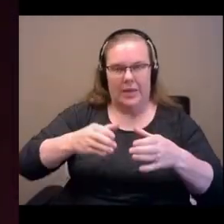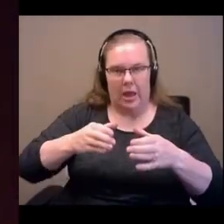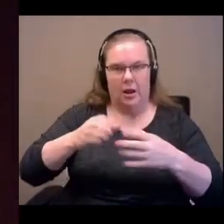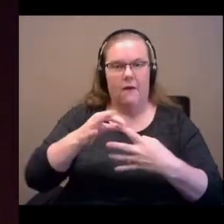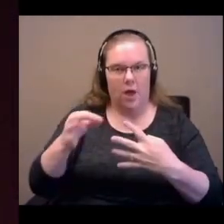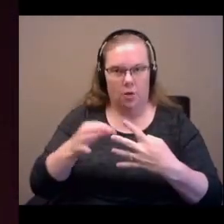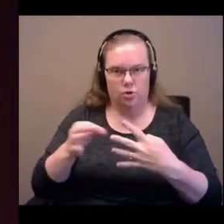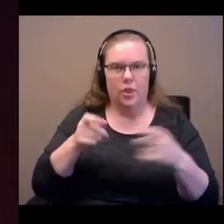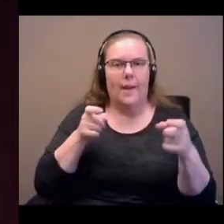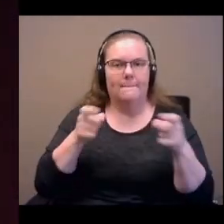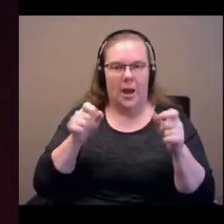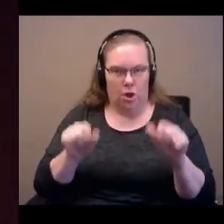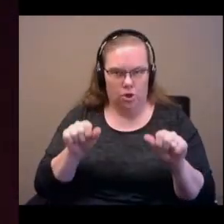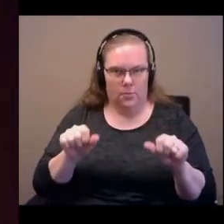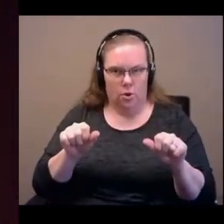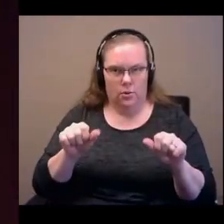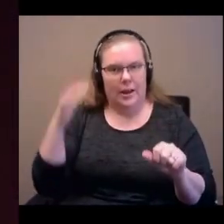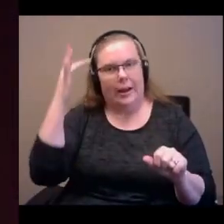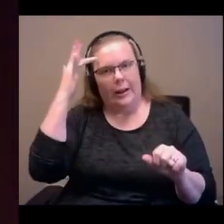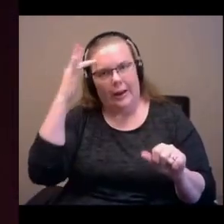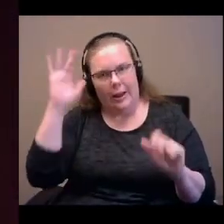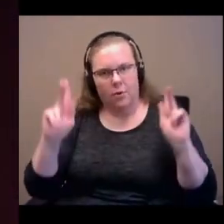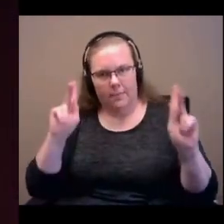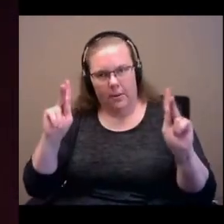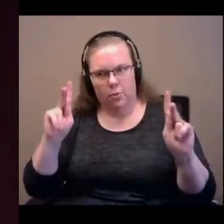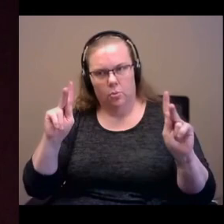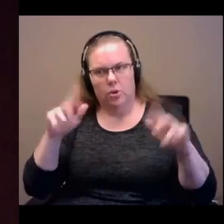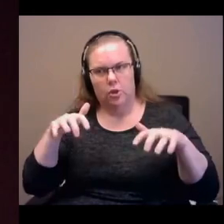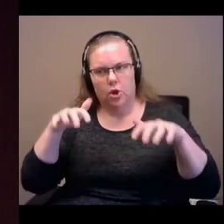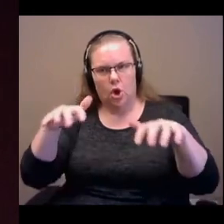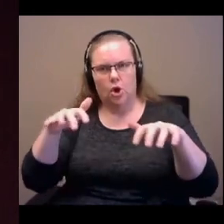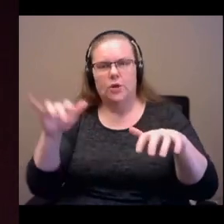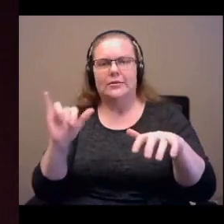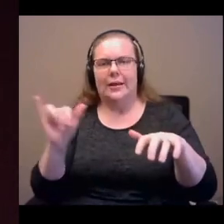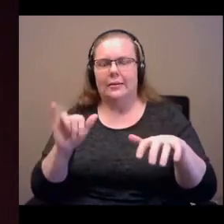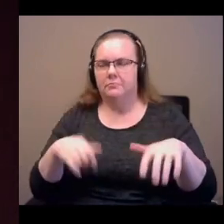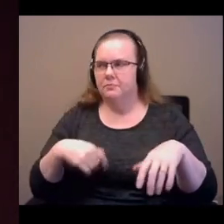clever folks in the audience are like, “I’ve got this. I’m gonna give people two options: the thing